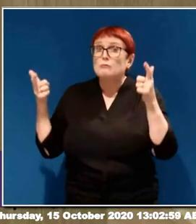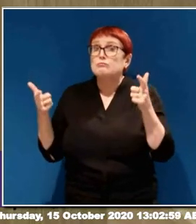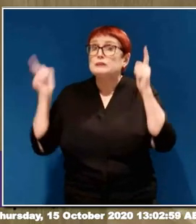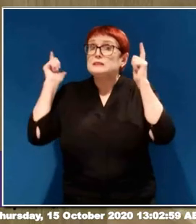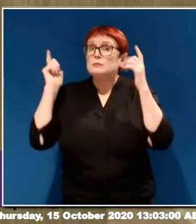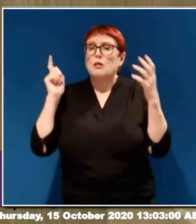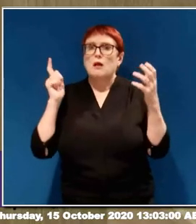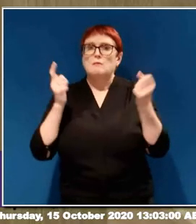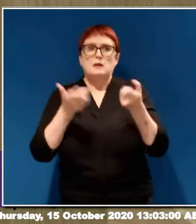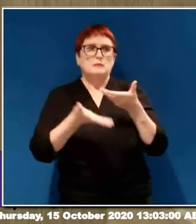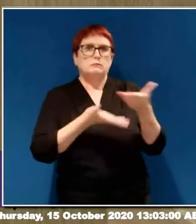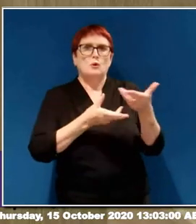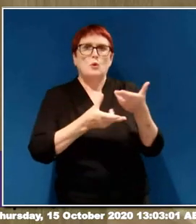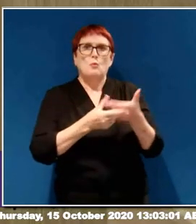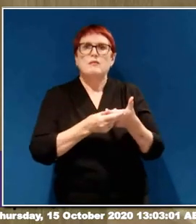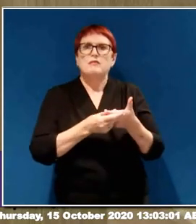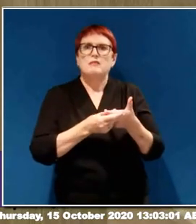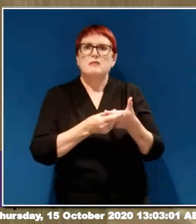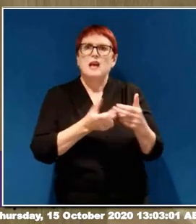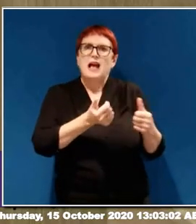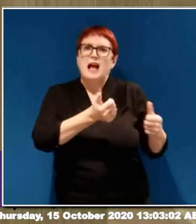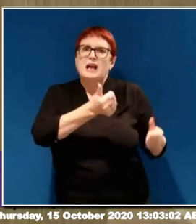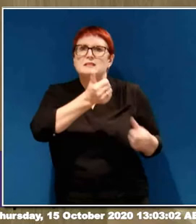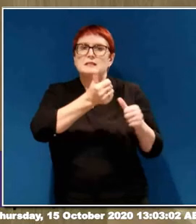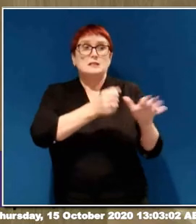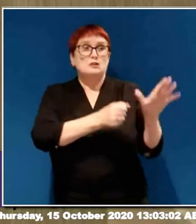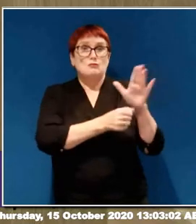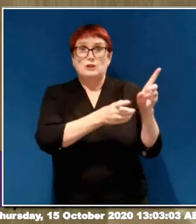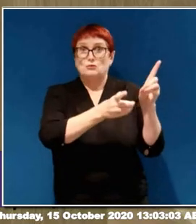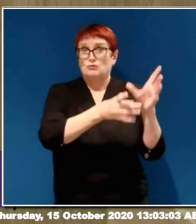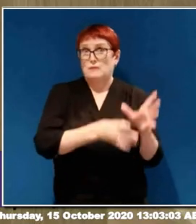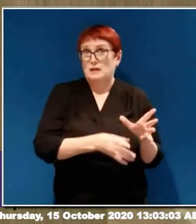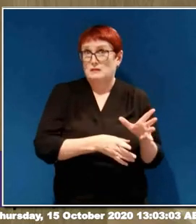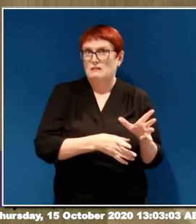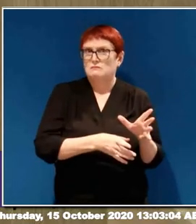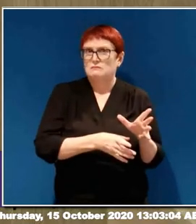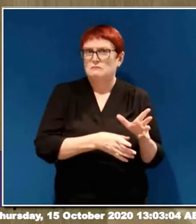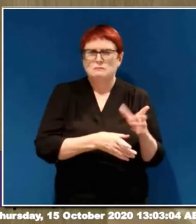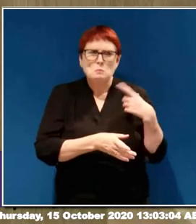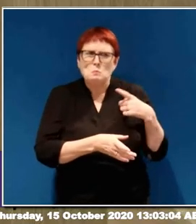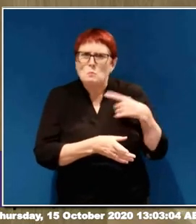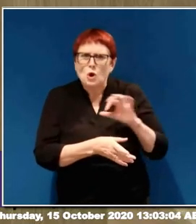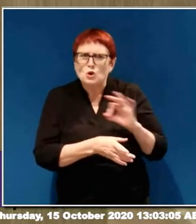about the circumstances around that. So that will be the monitoring point.